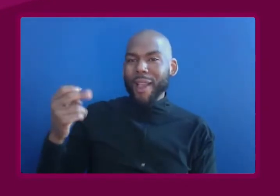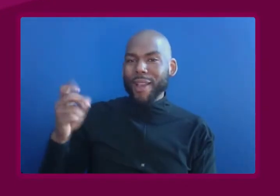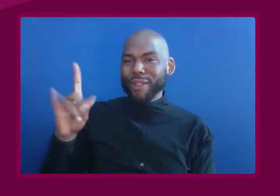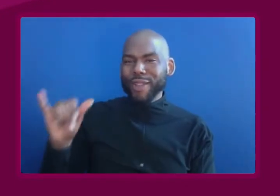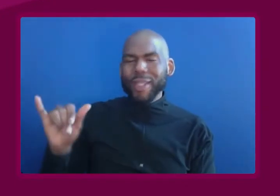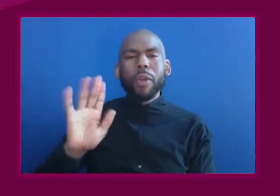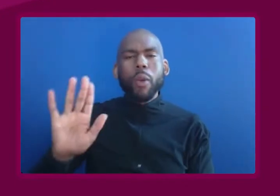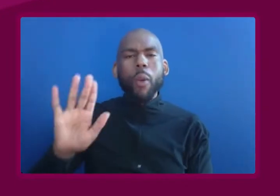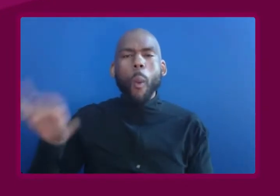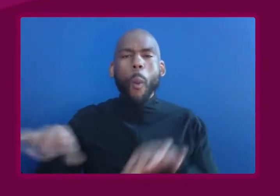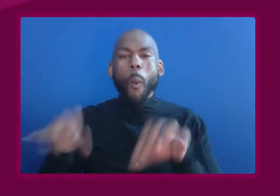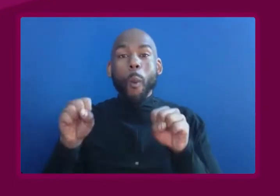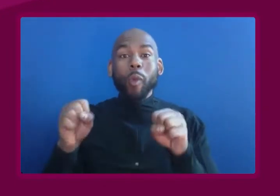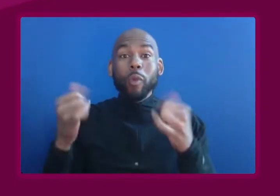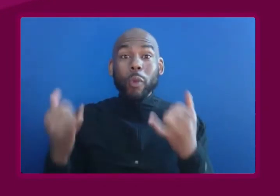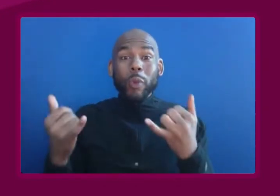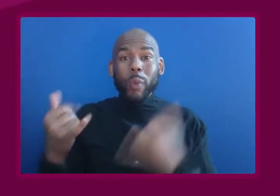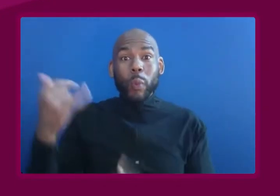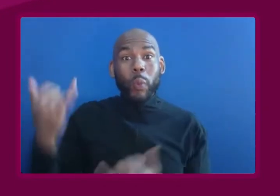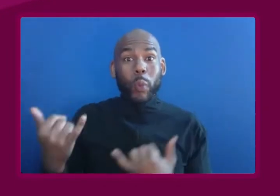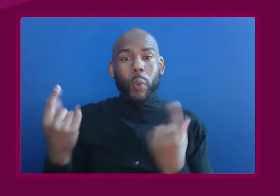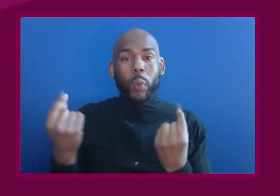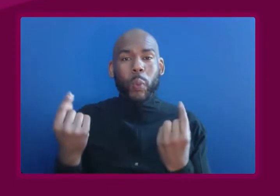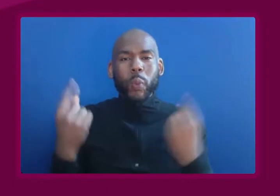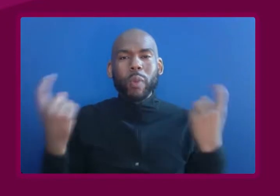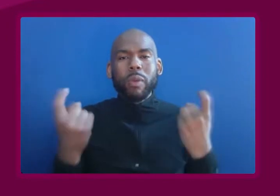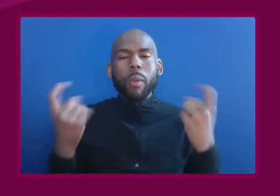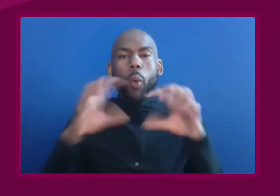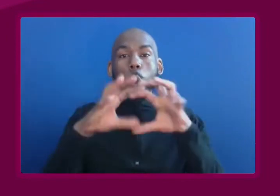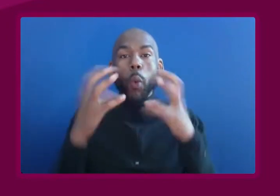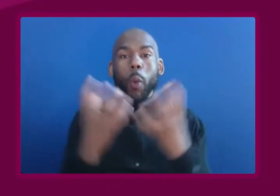And on today's episode of our podcast, we're celebrating Global Accessibility Awareness